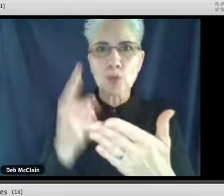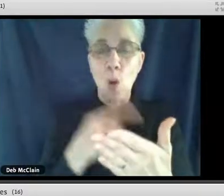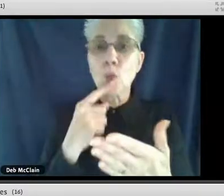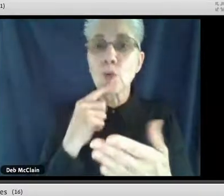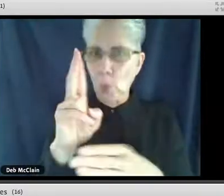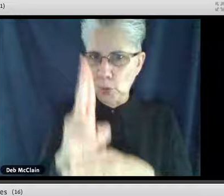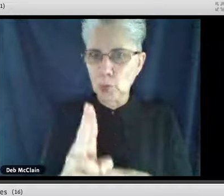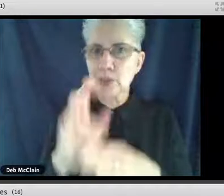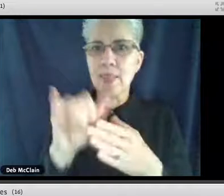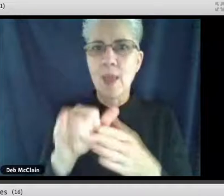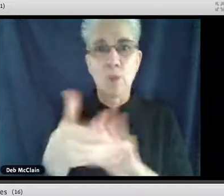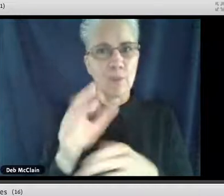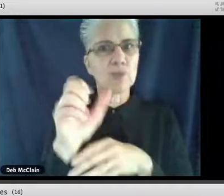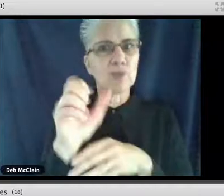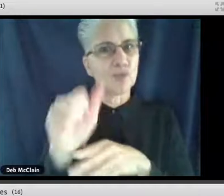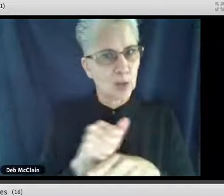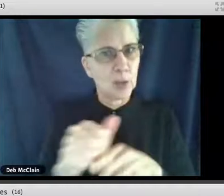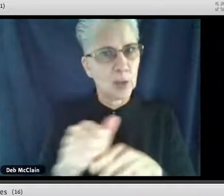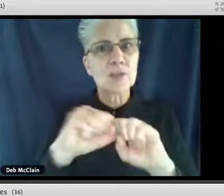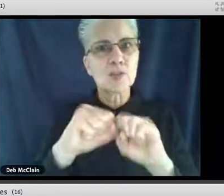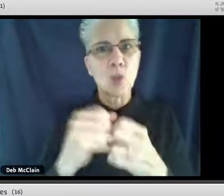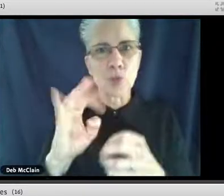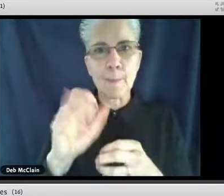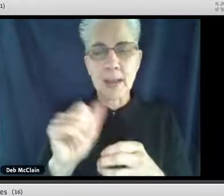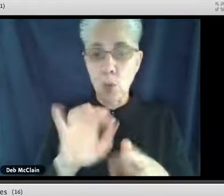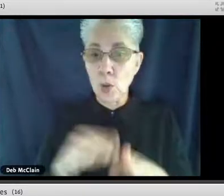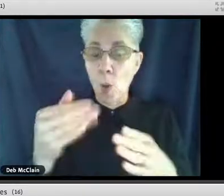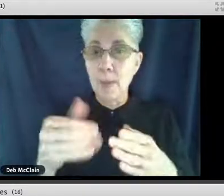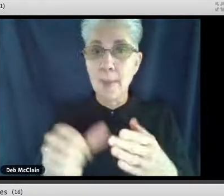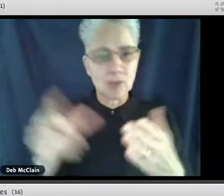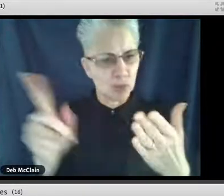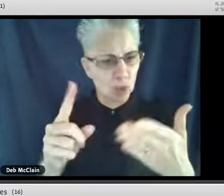We have been trained with social media when you open a page you start scrolling.